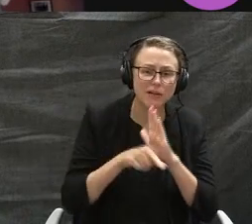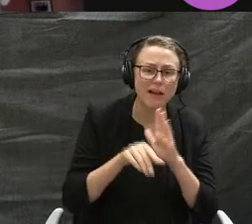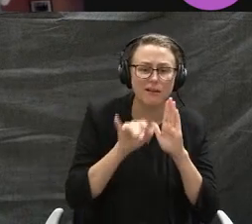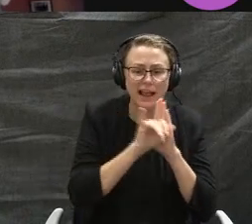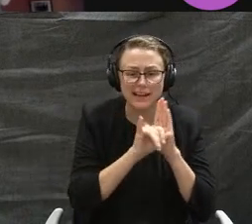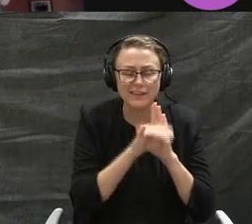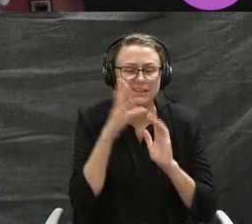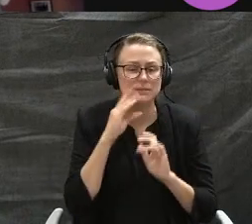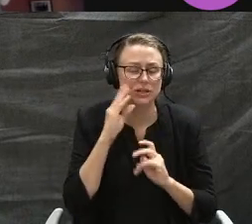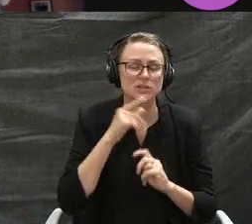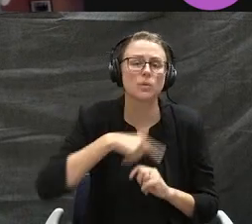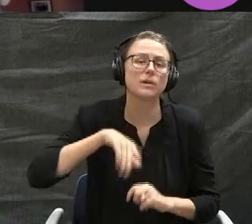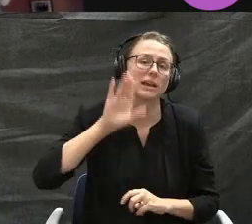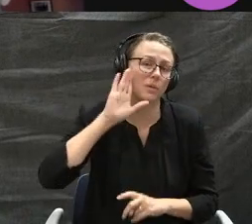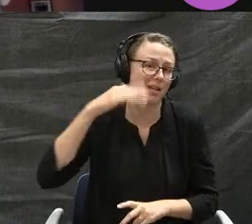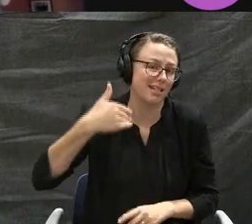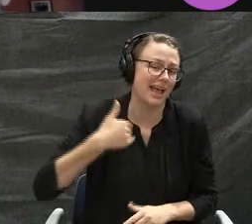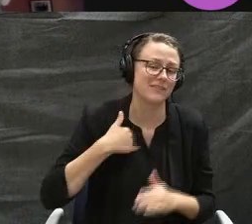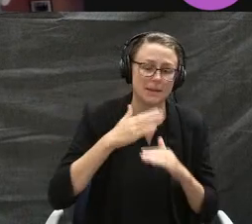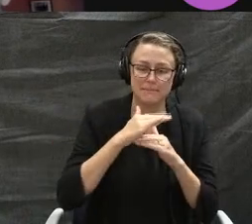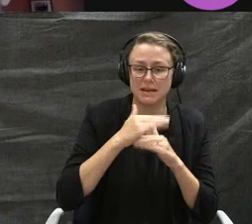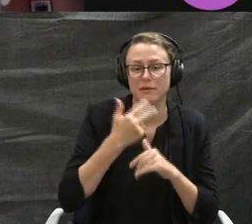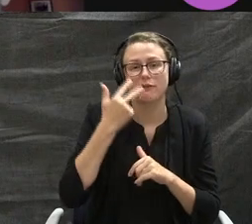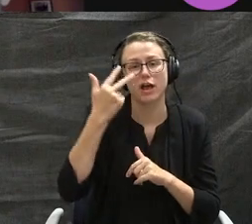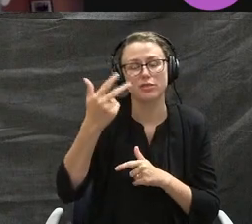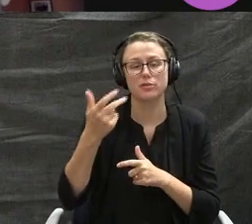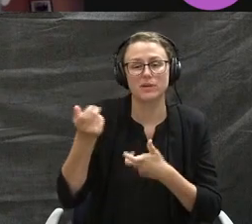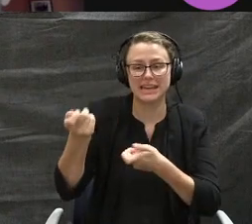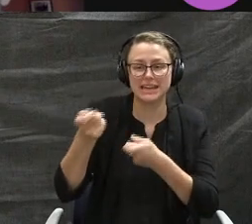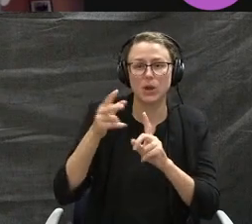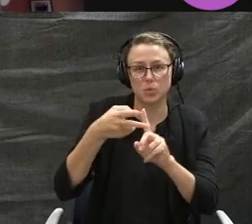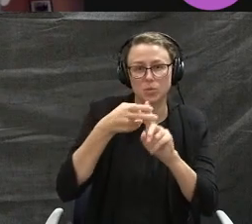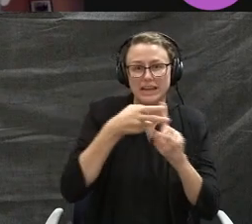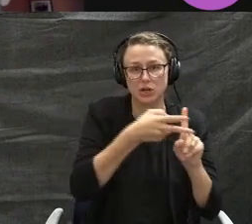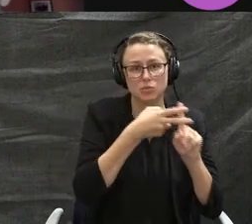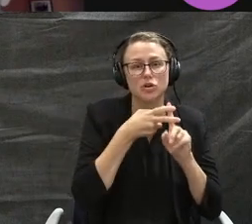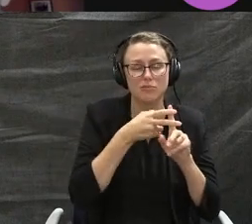We will conduct a minimum of three recruiting activities aimed specifically at this effort.